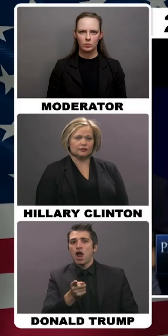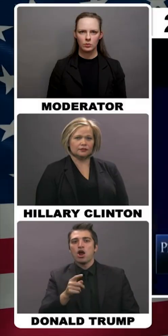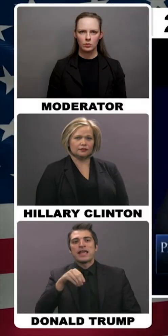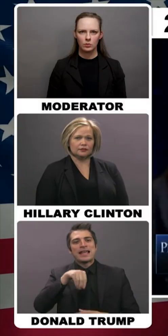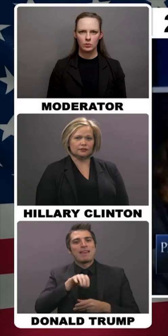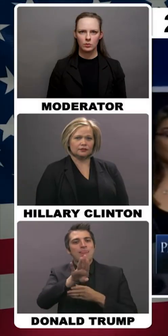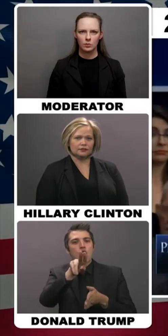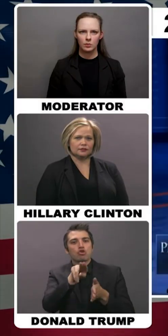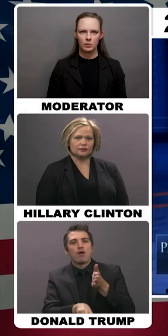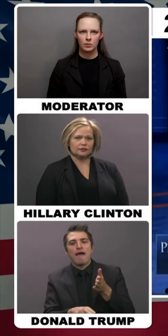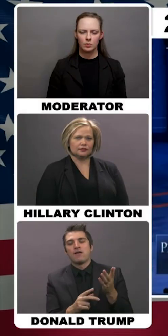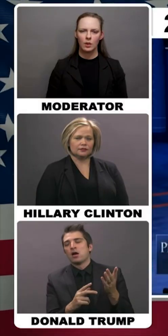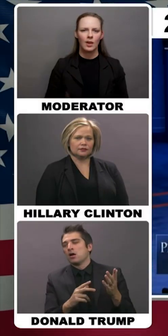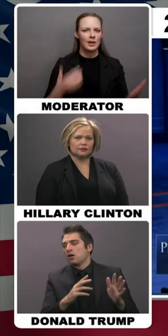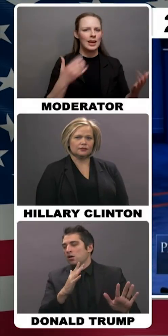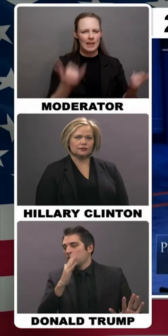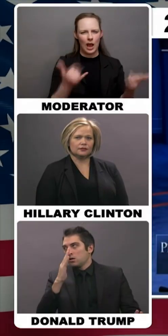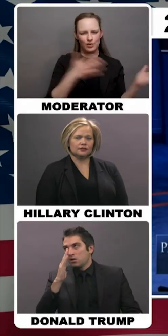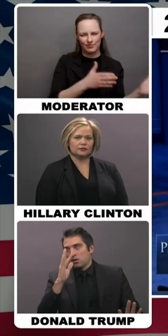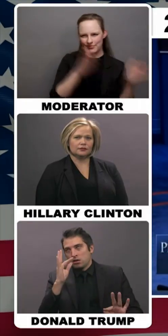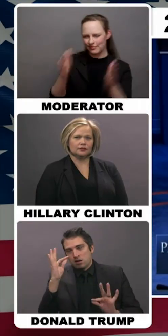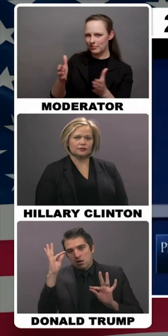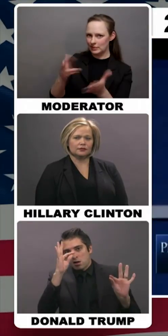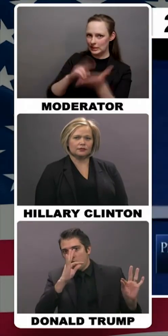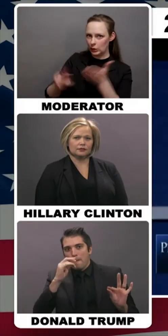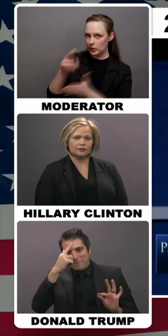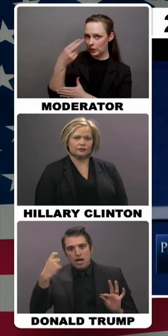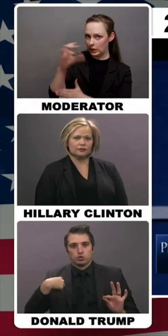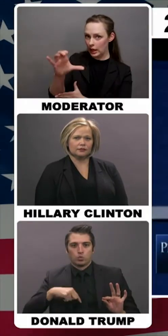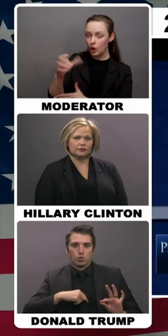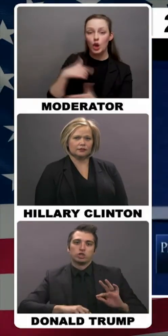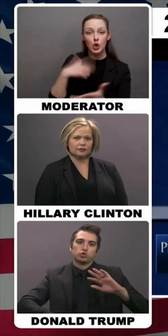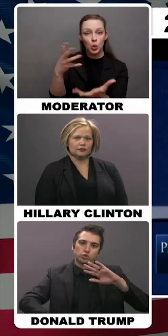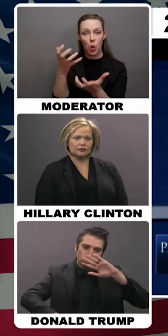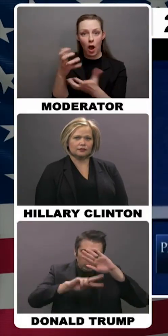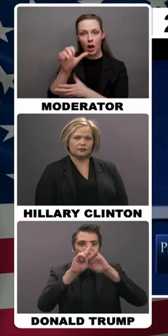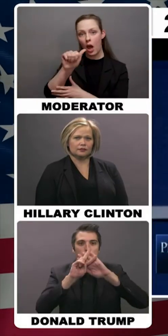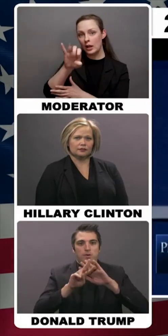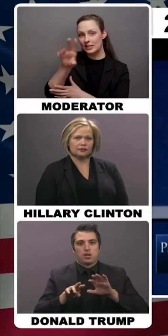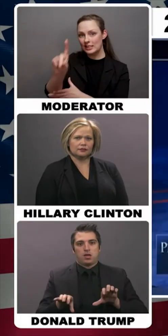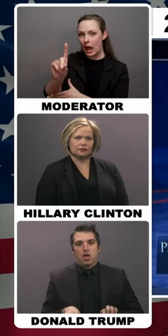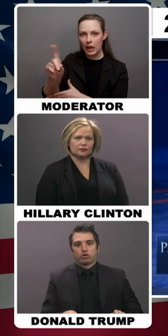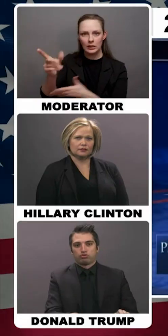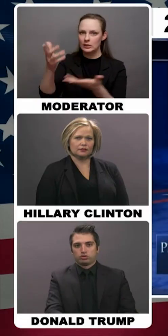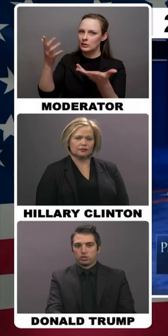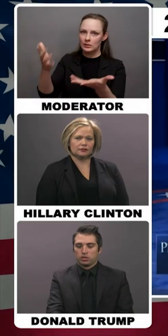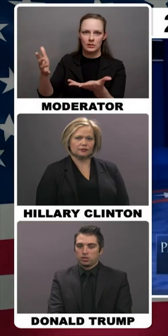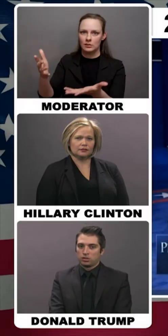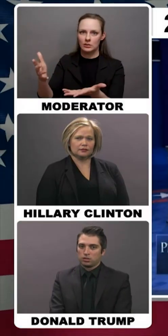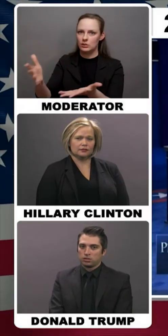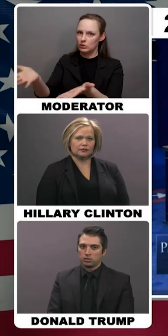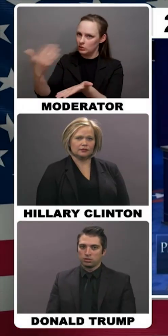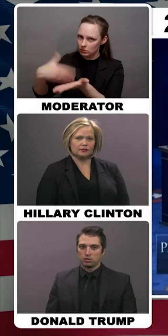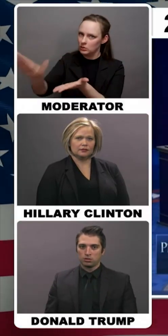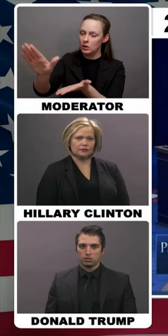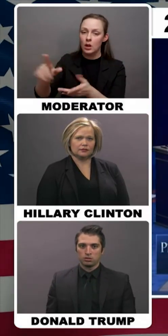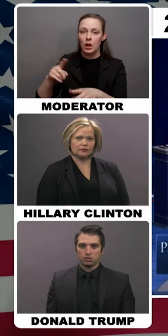I'm gonna go to Secretary Clinton. Secretary Clinton, you want a sod to go? You advocated arming rebels, but it looks like that may be too late for Aleppo.